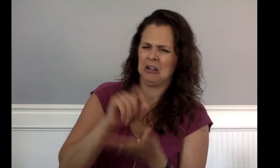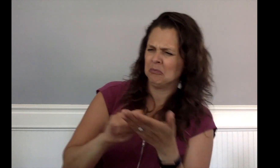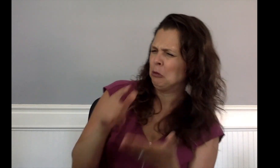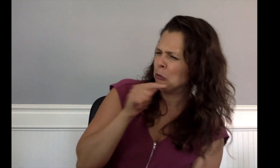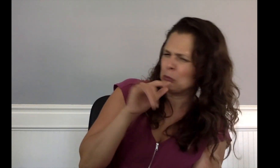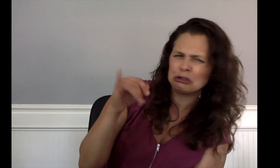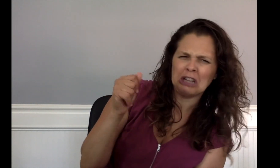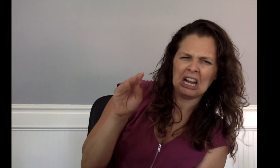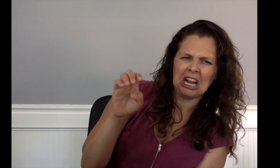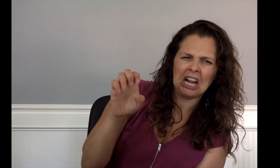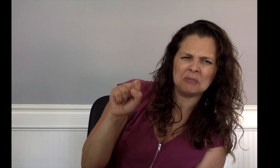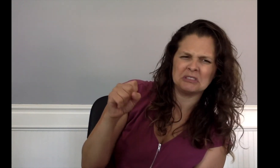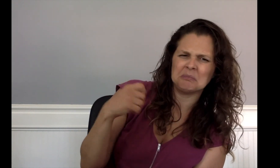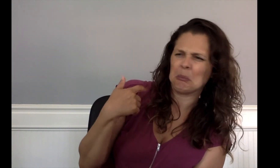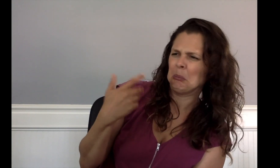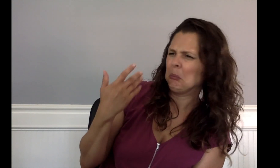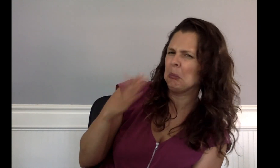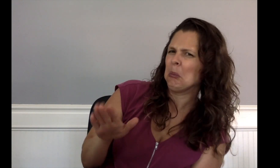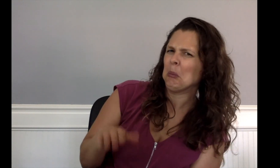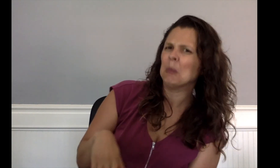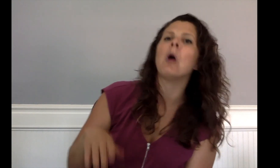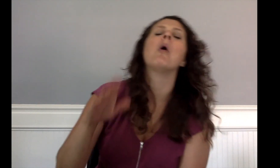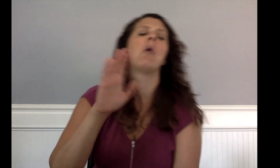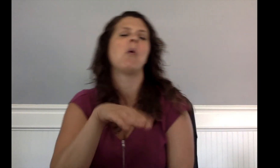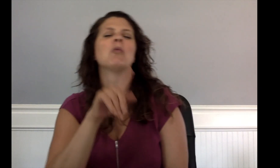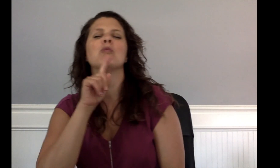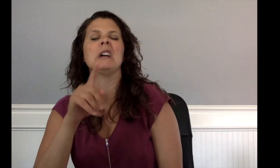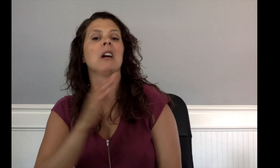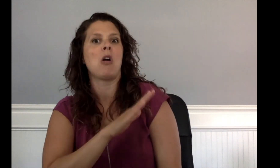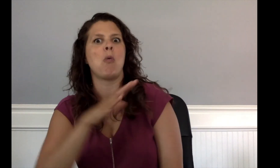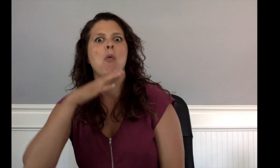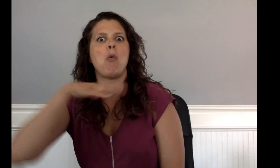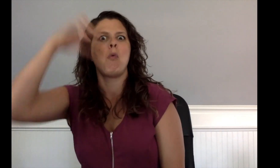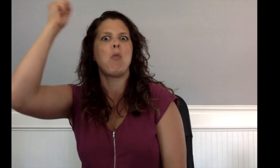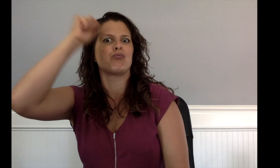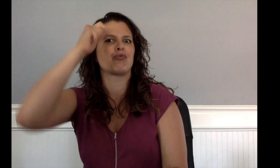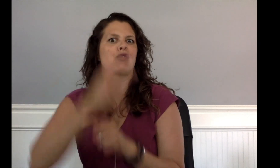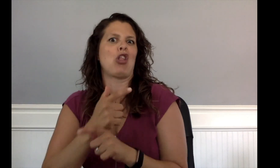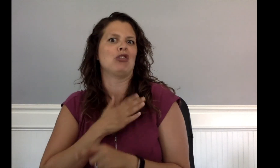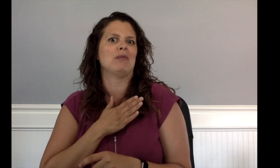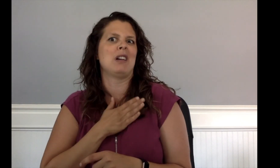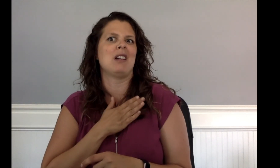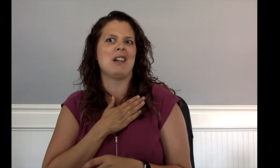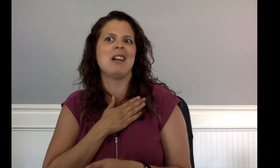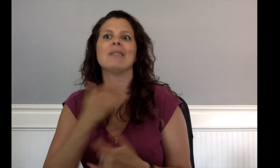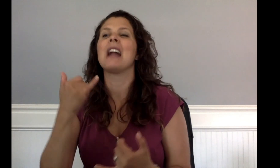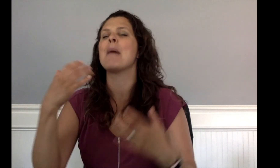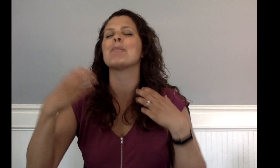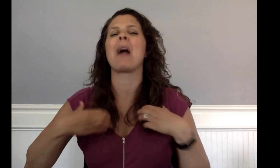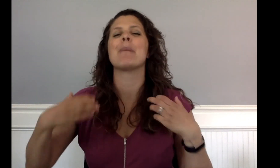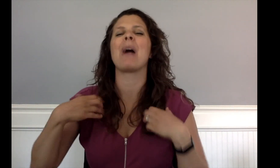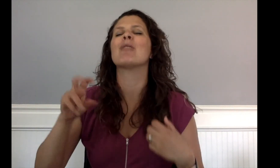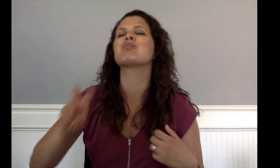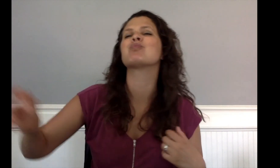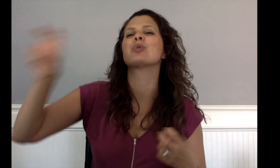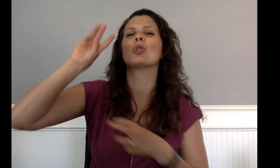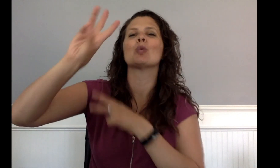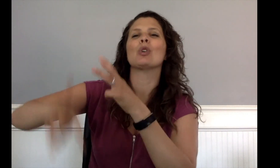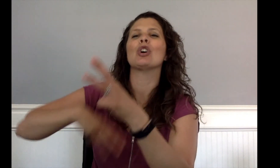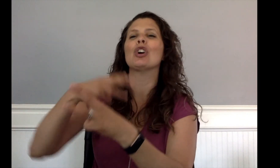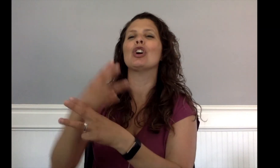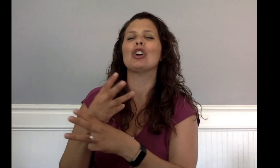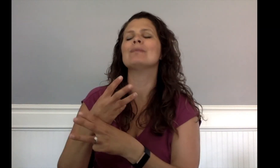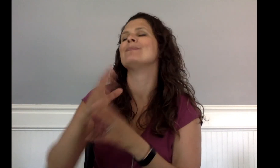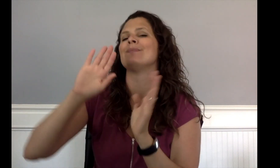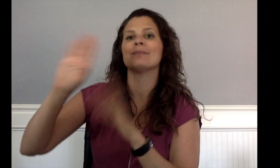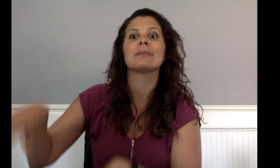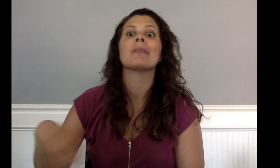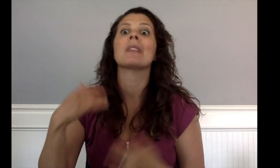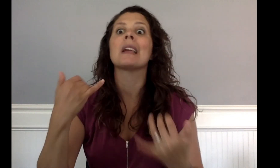"Who’s James?" "My older brother. He’s backpacking around the world.